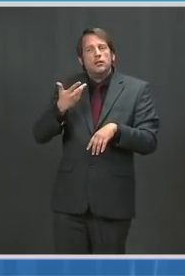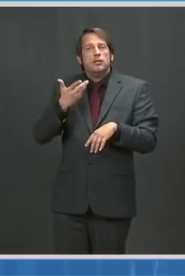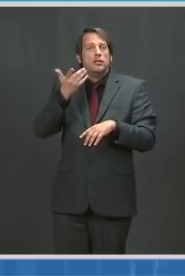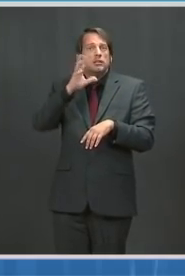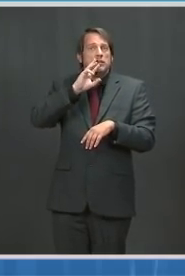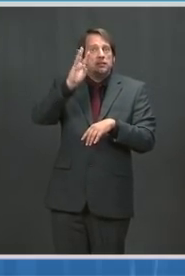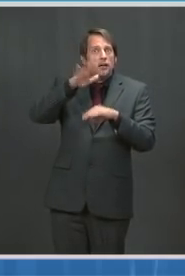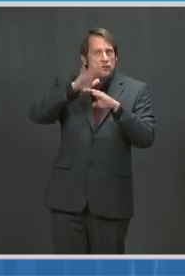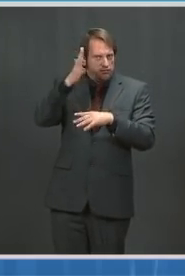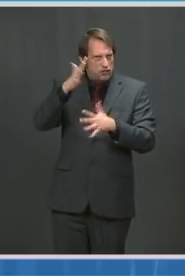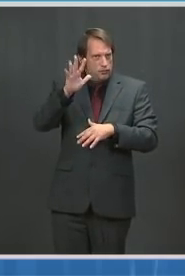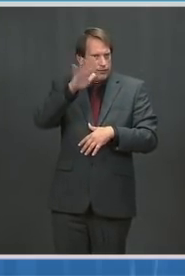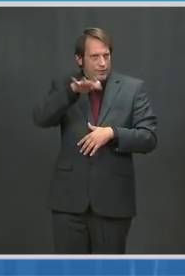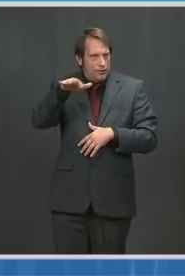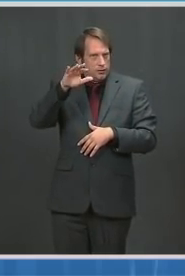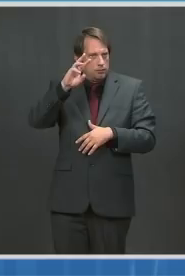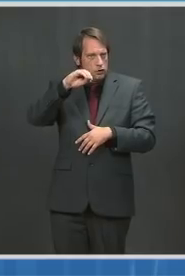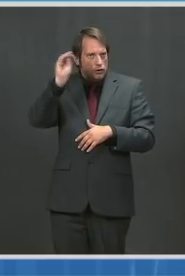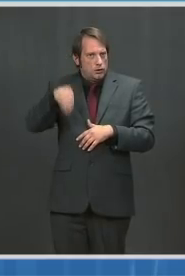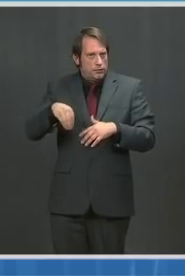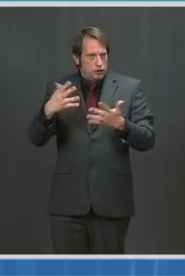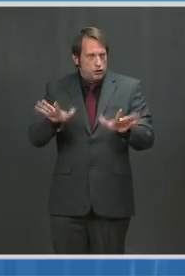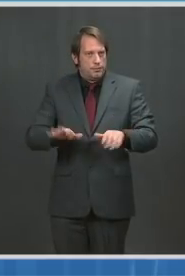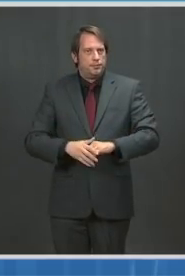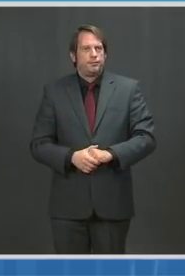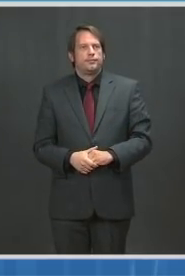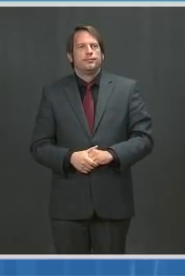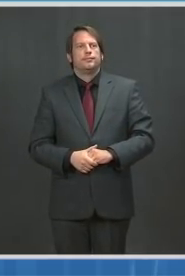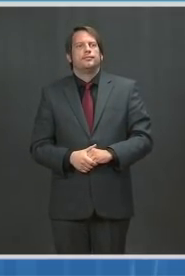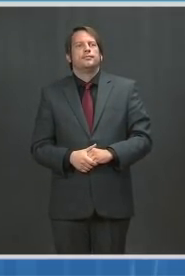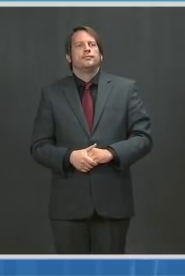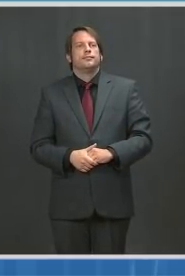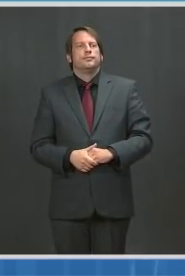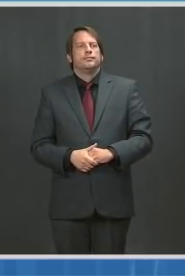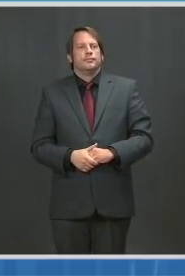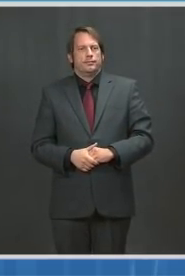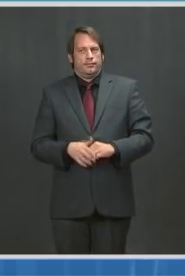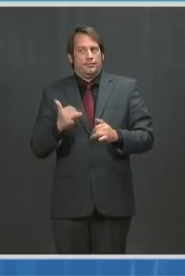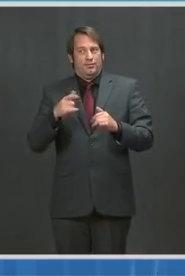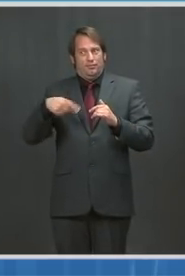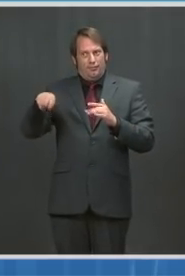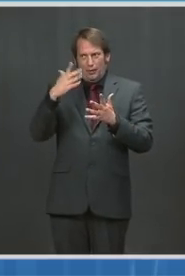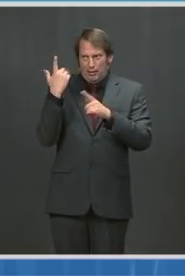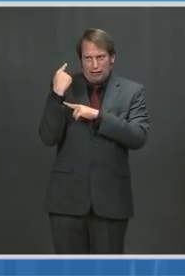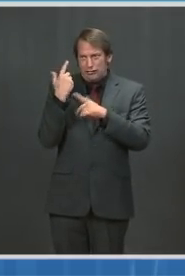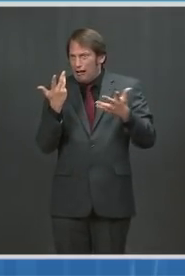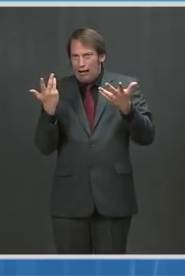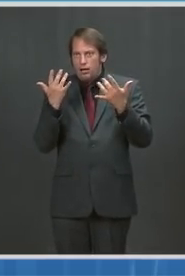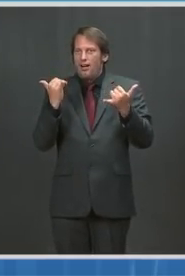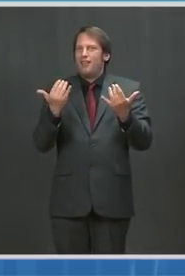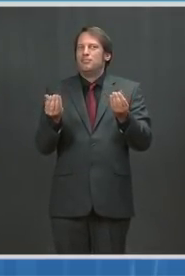were so vulnerable a year ago when this pandemic began. The trends in increasing cases and transmission